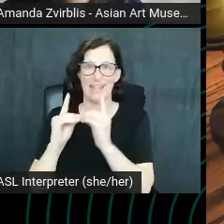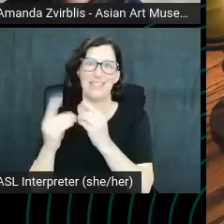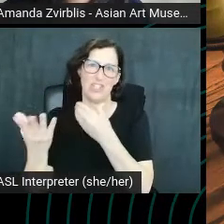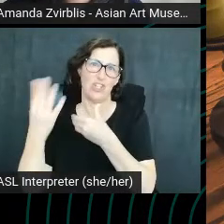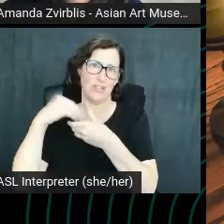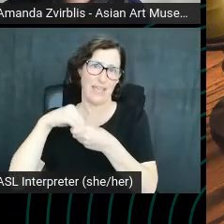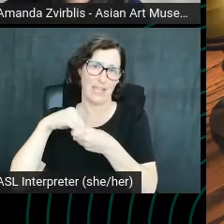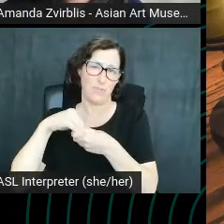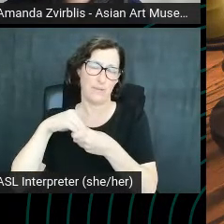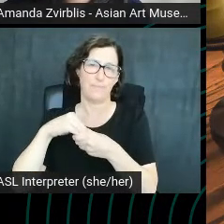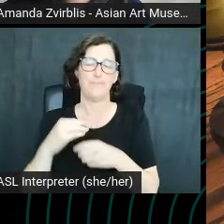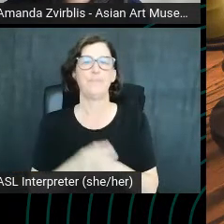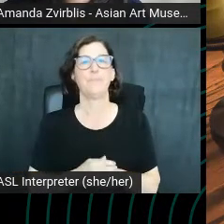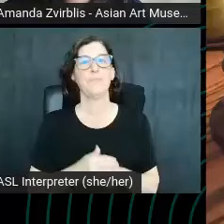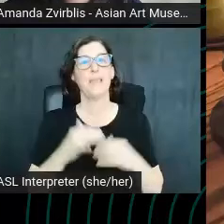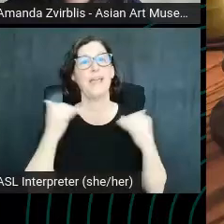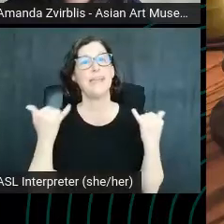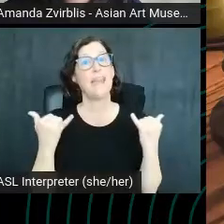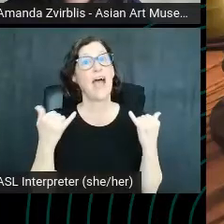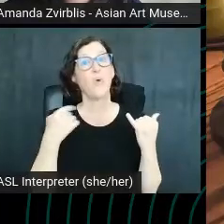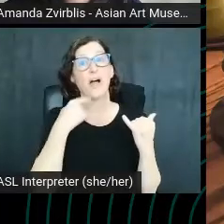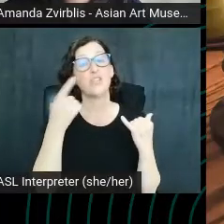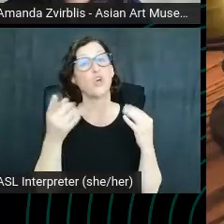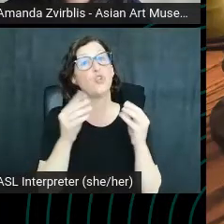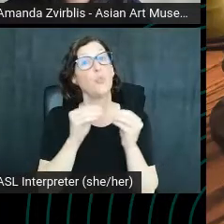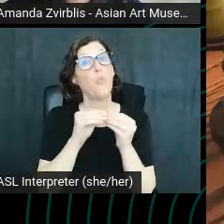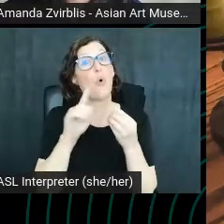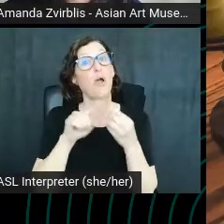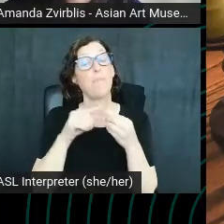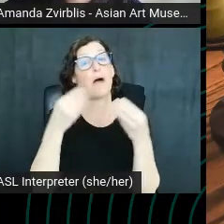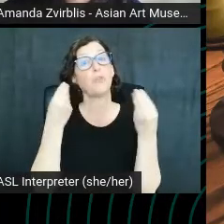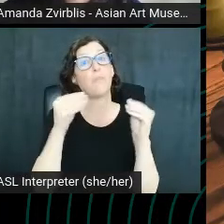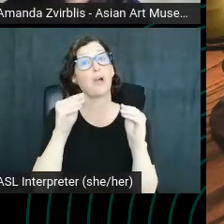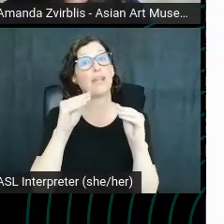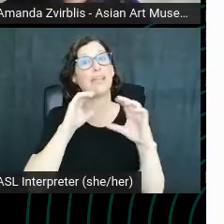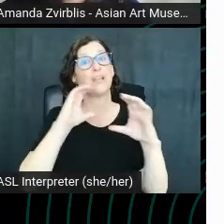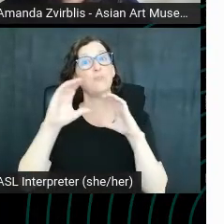And now I'll share more about the Marketing and Communications team at the Asian Art Museum.